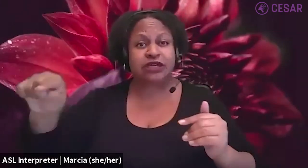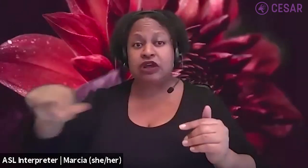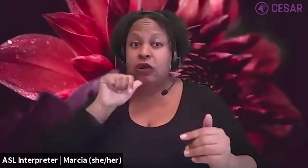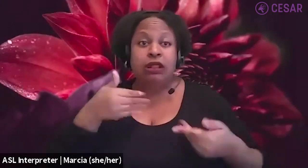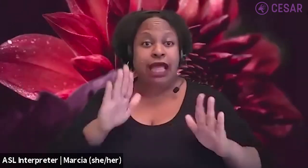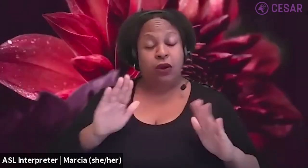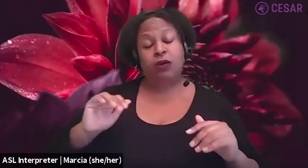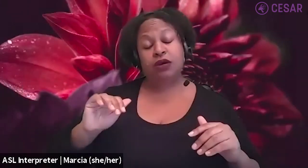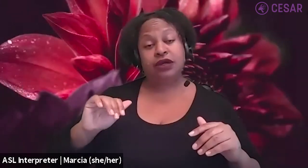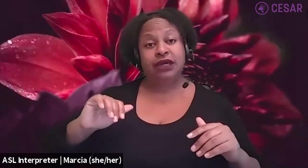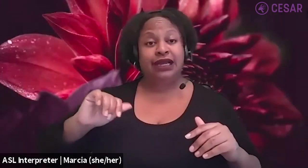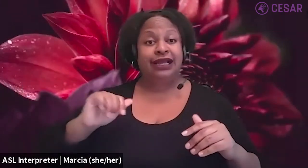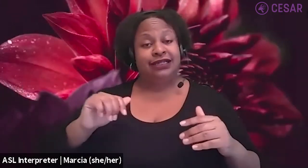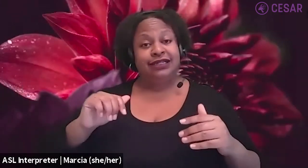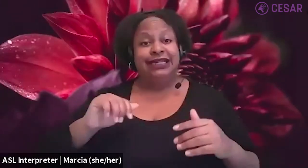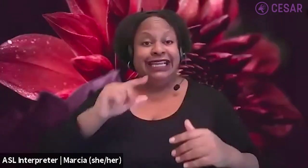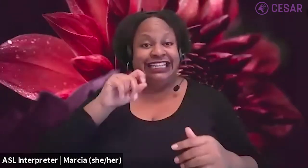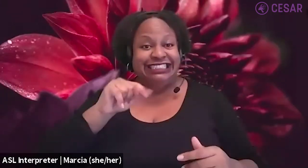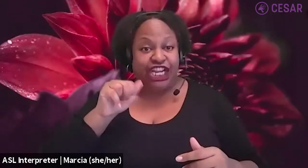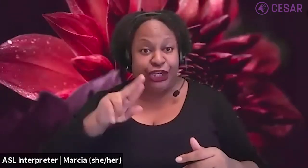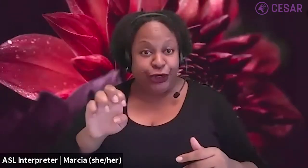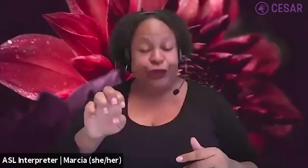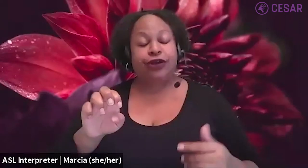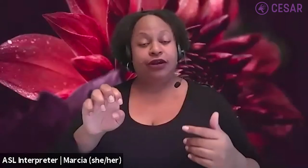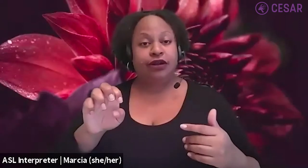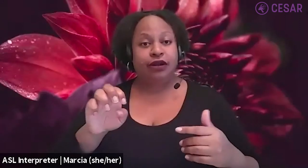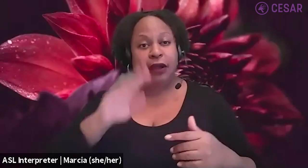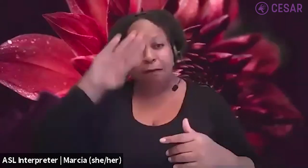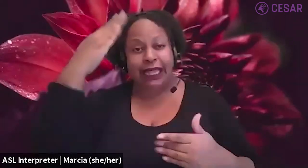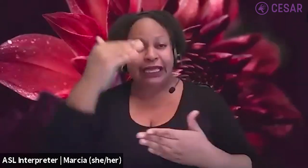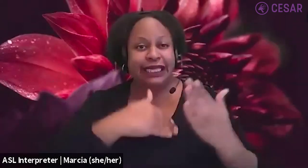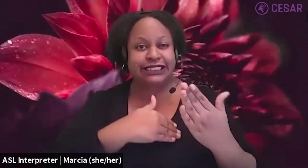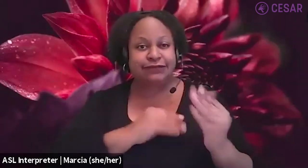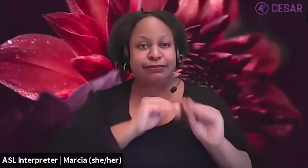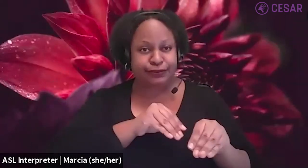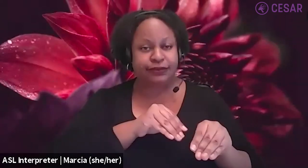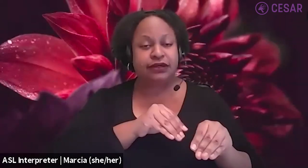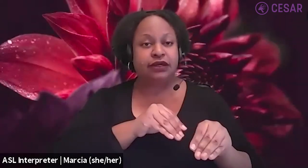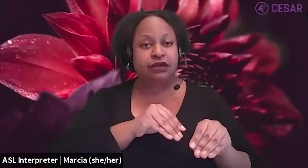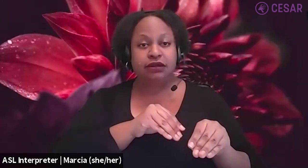us from refuting and denouncing violence. I really needed to say that before I started. I also want